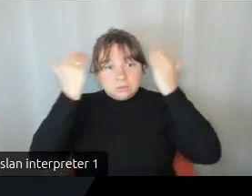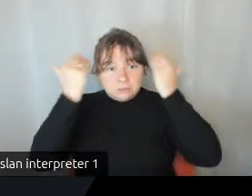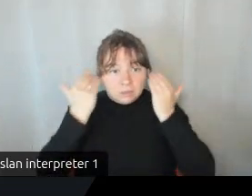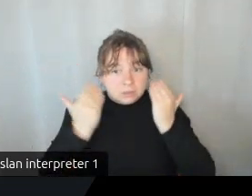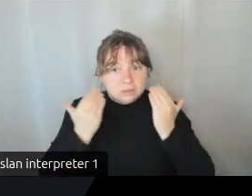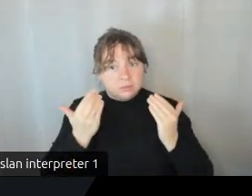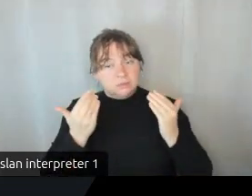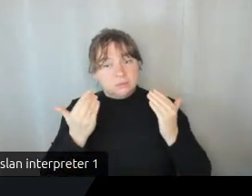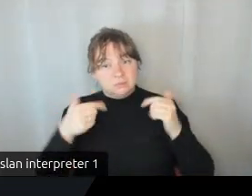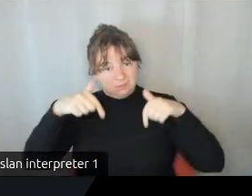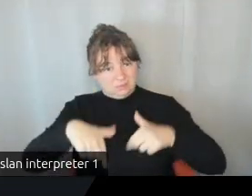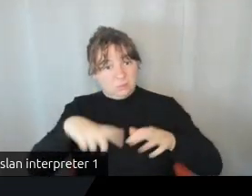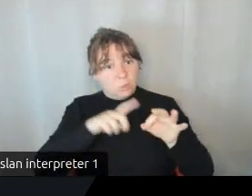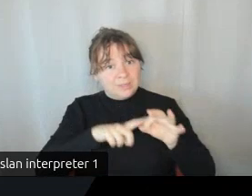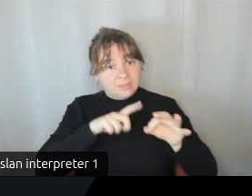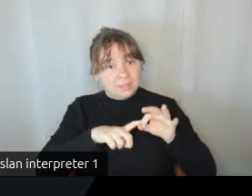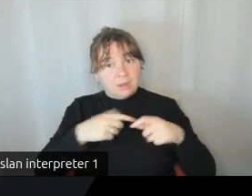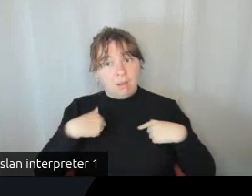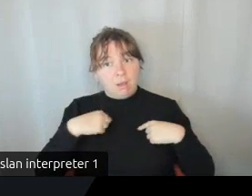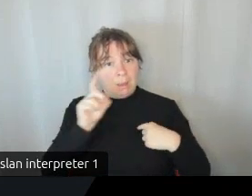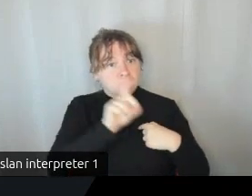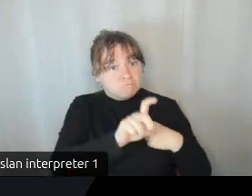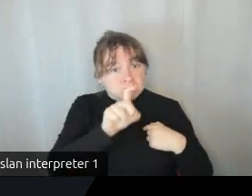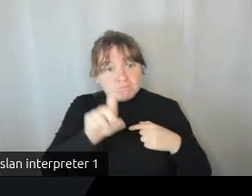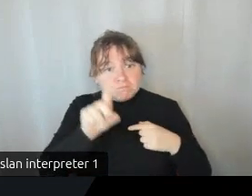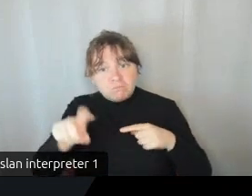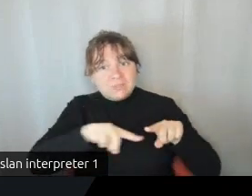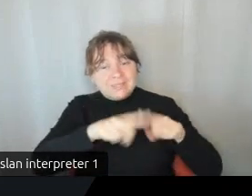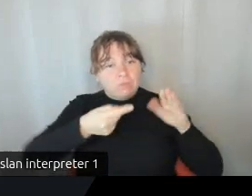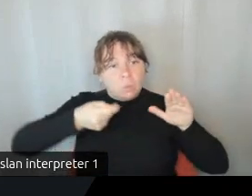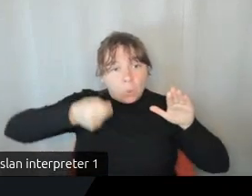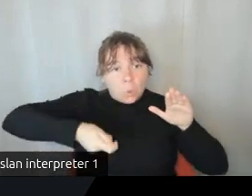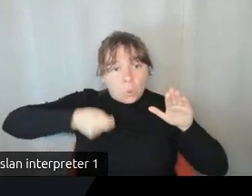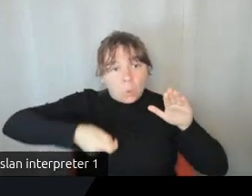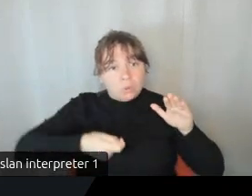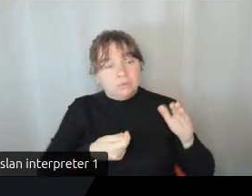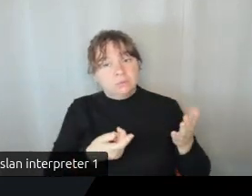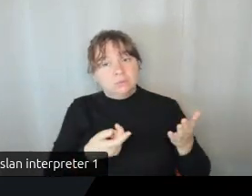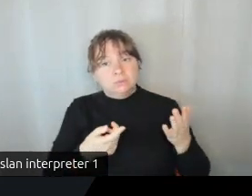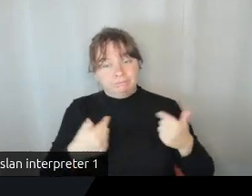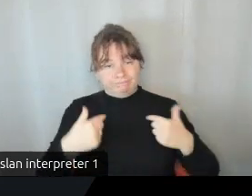Queensland that I frequently attend but also some of my colleagues attend as duty lawyers um in